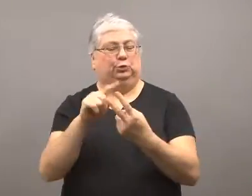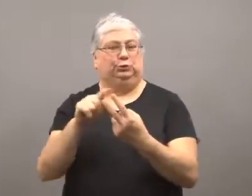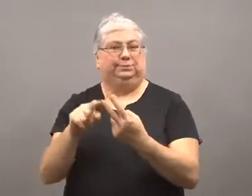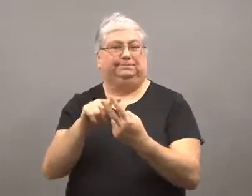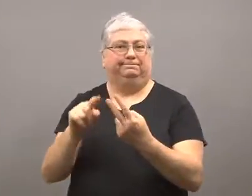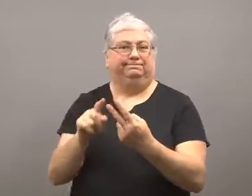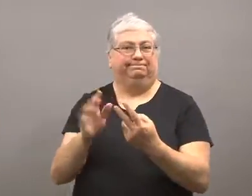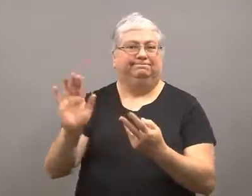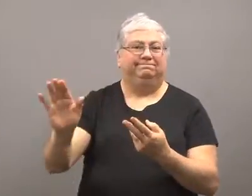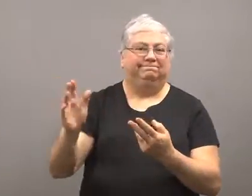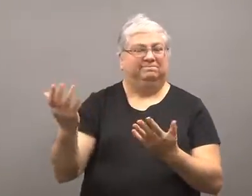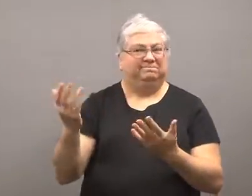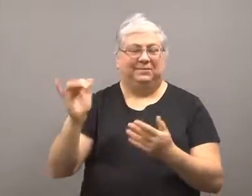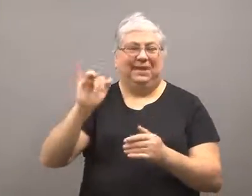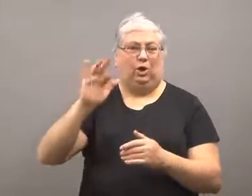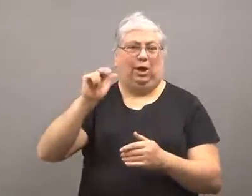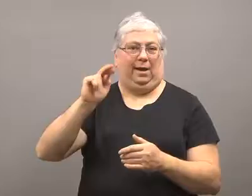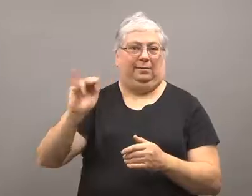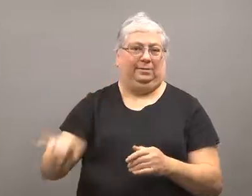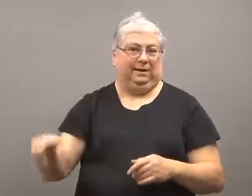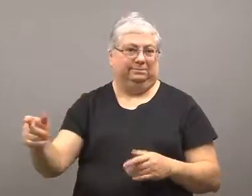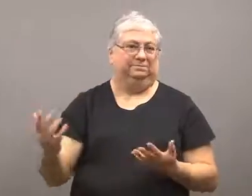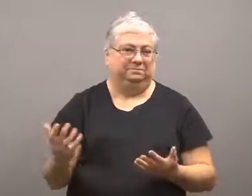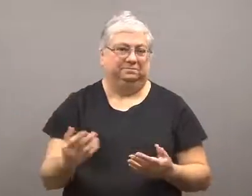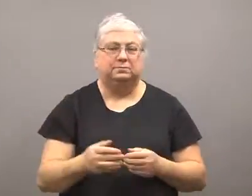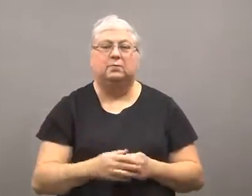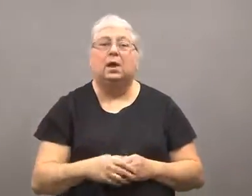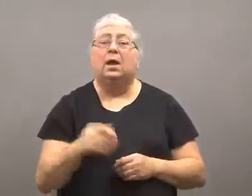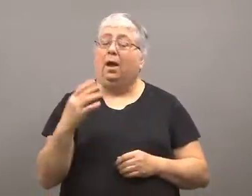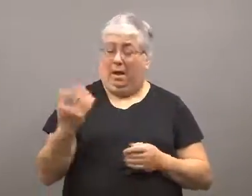So those two were actually Iranian.